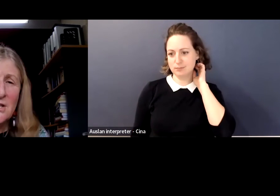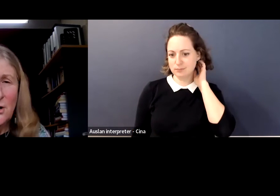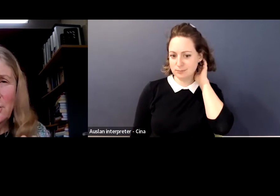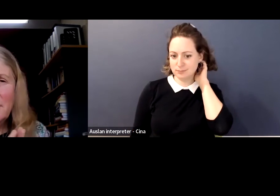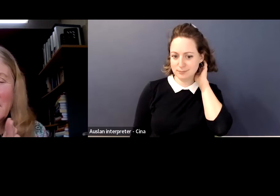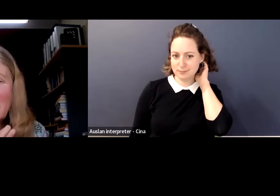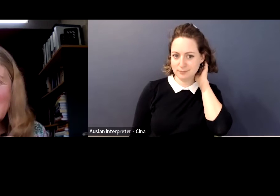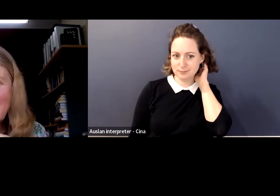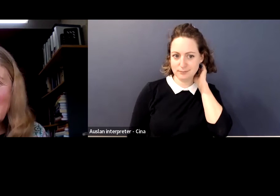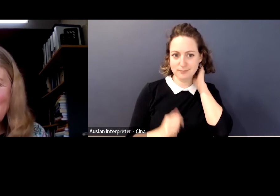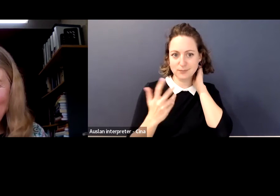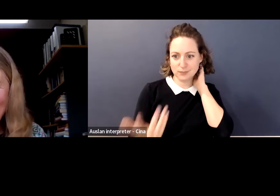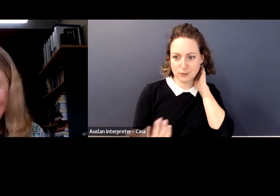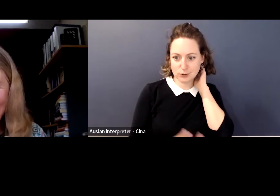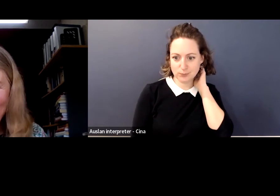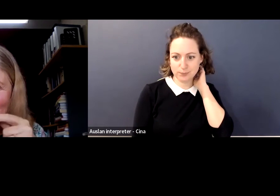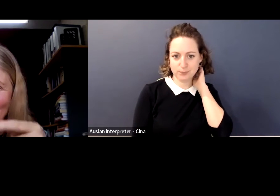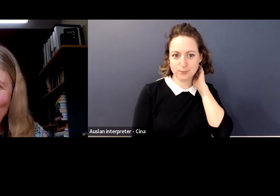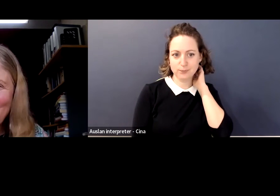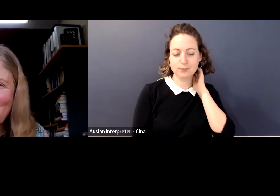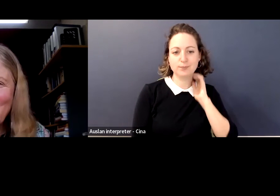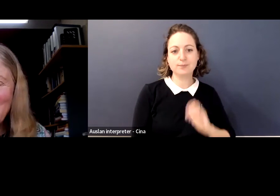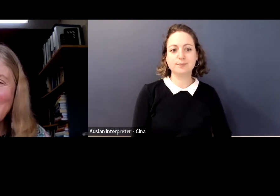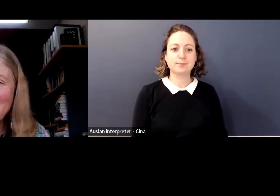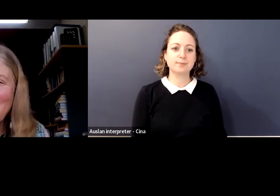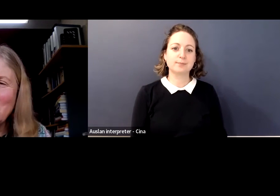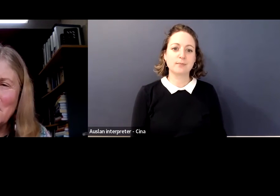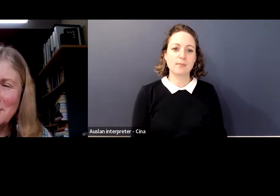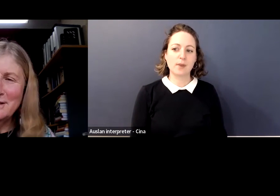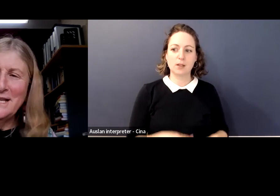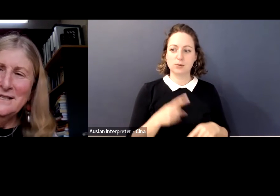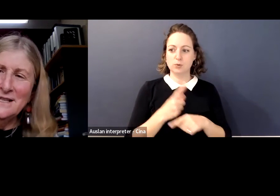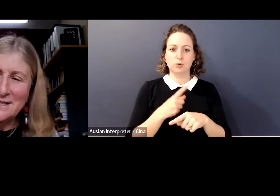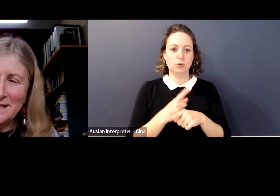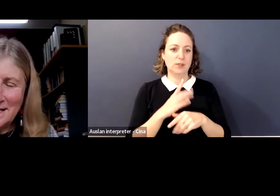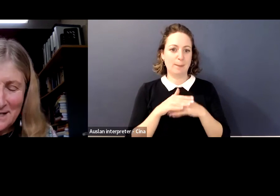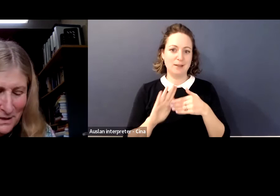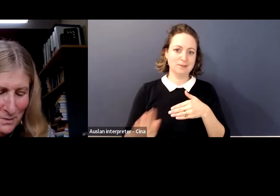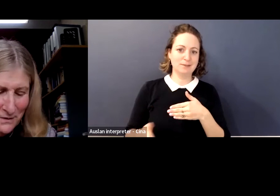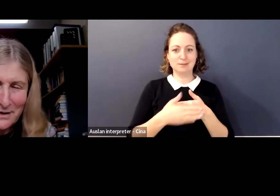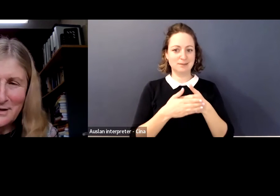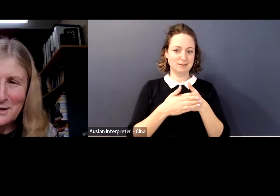So I guess in terms of bringing this up to the end, and as I say it has been a bit of